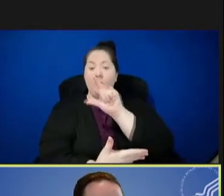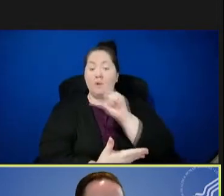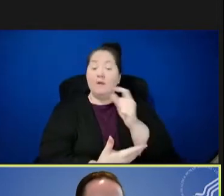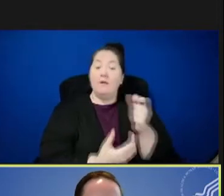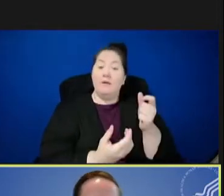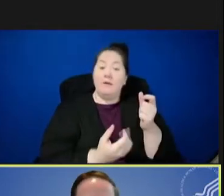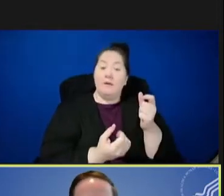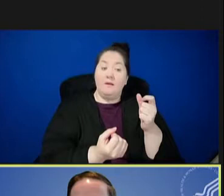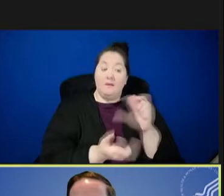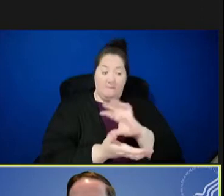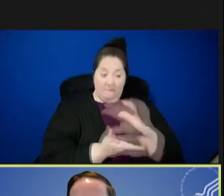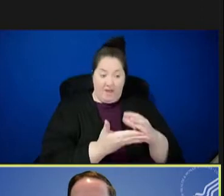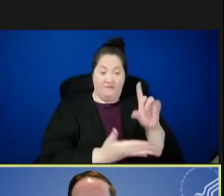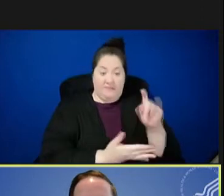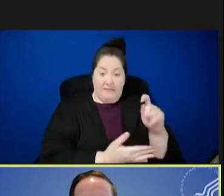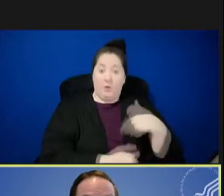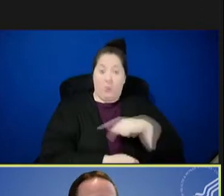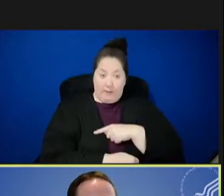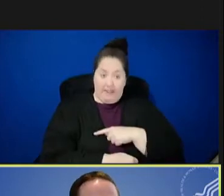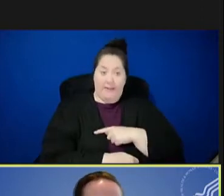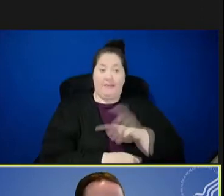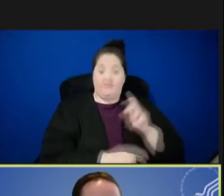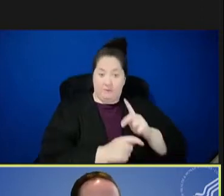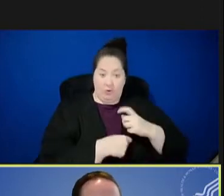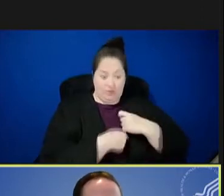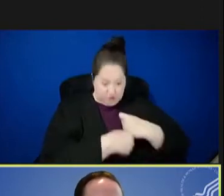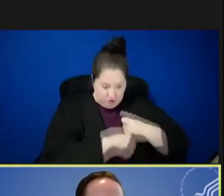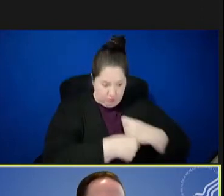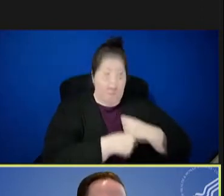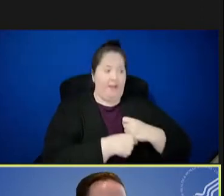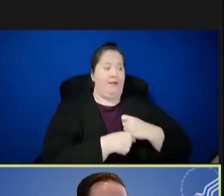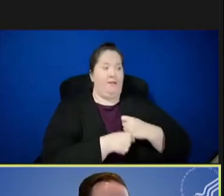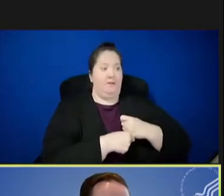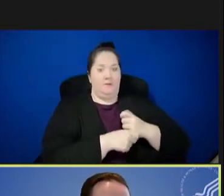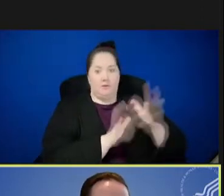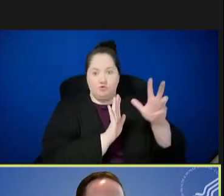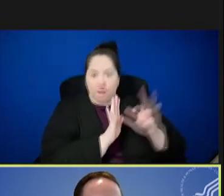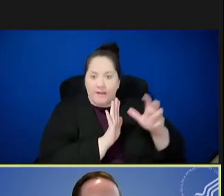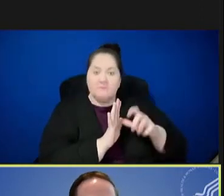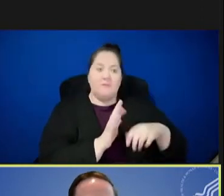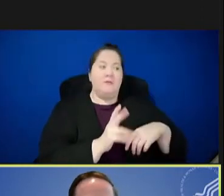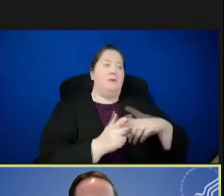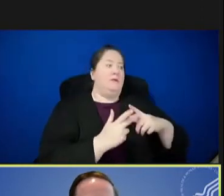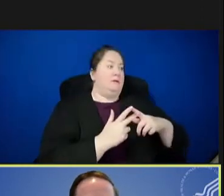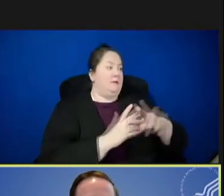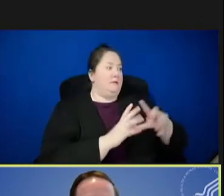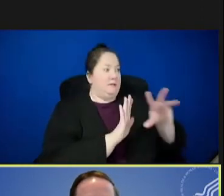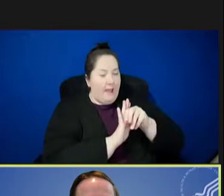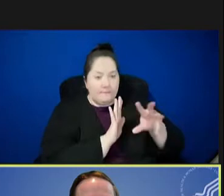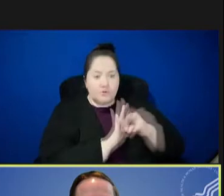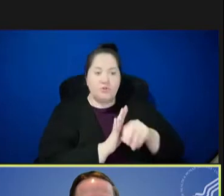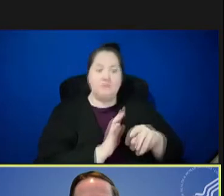are generating and transmitting and capturing yearly. You see it's relatively exponential